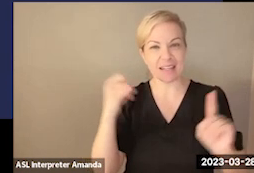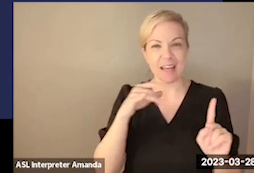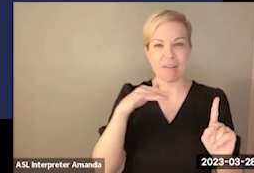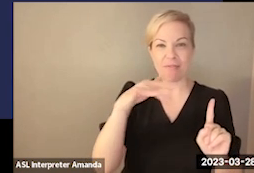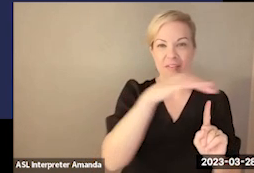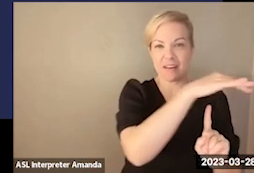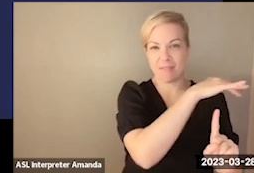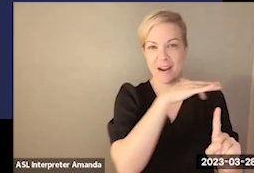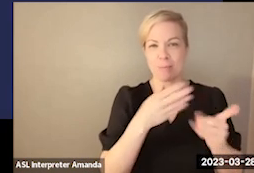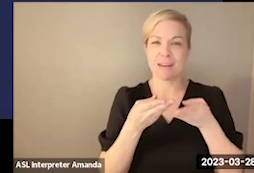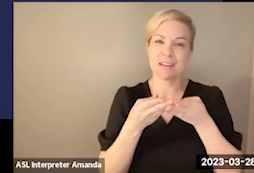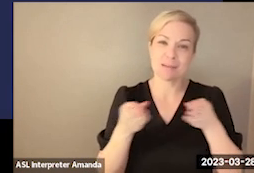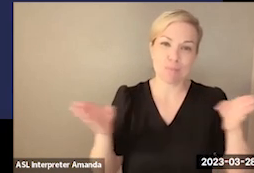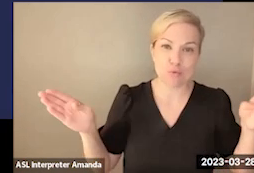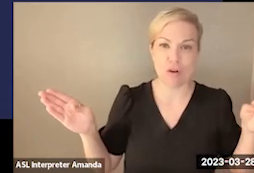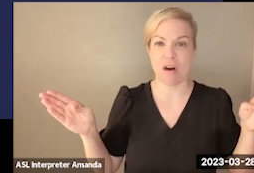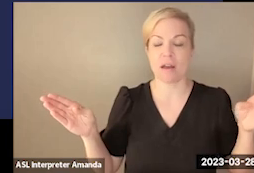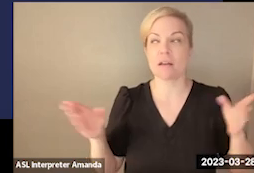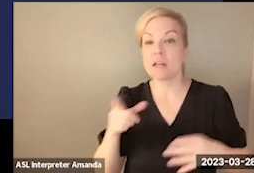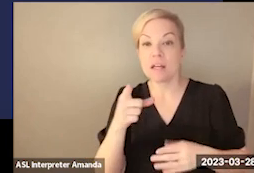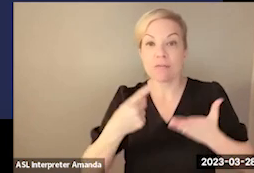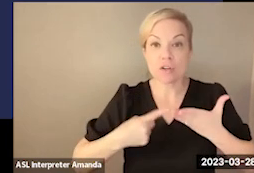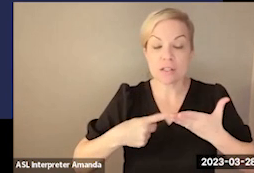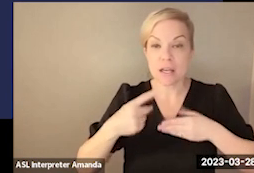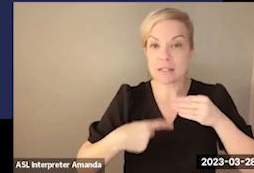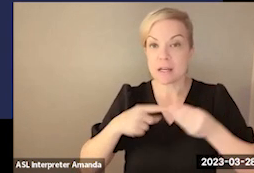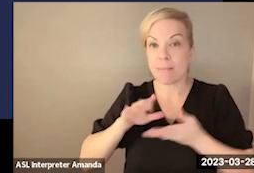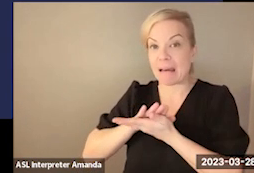Debbie Stine, Science & Technology Policy Academy: you know, so like when you're talking about clean transit.